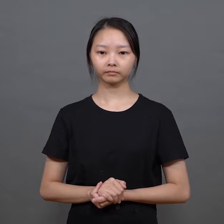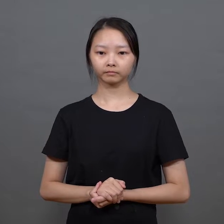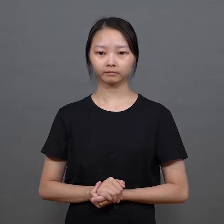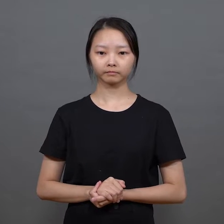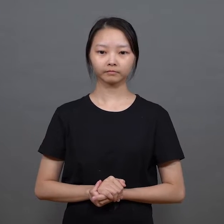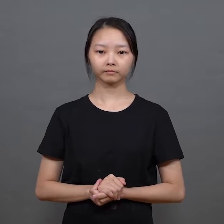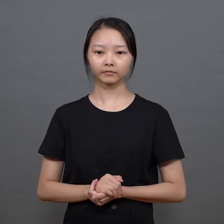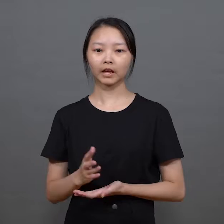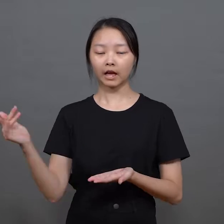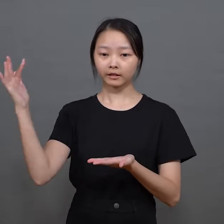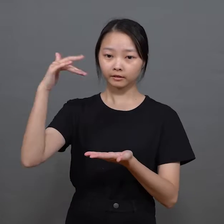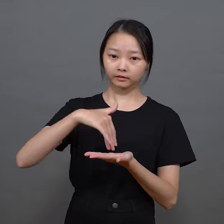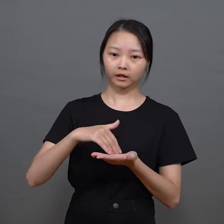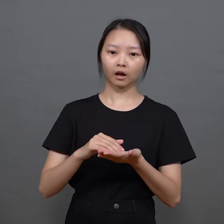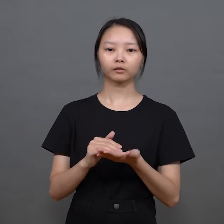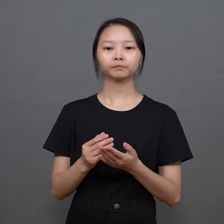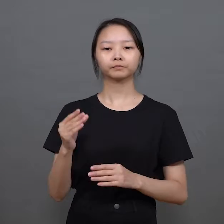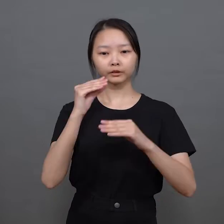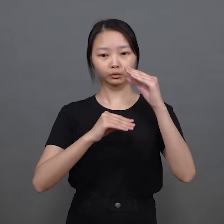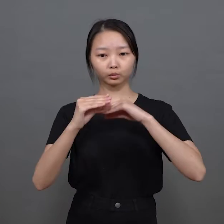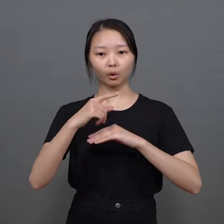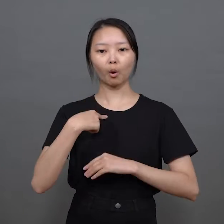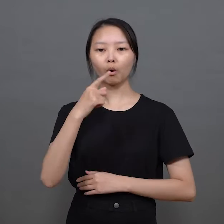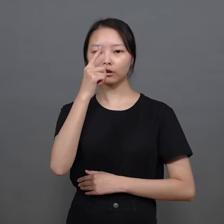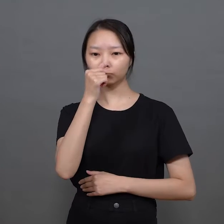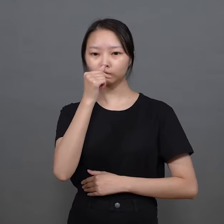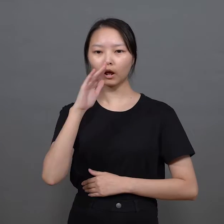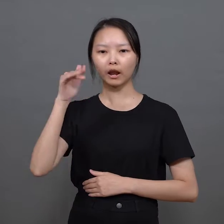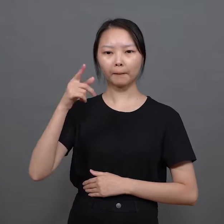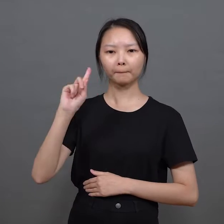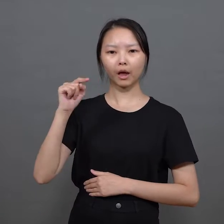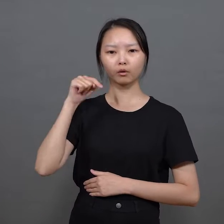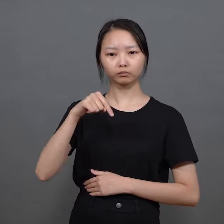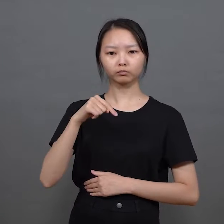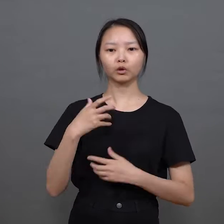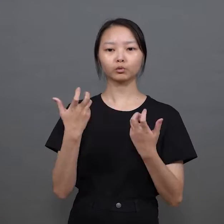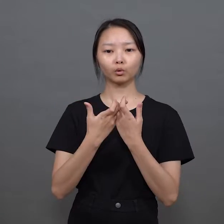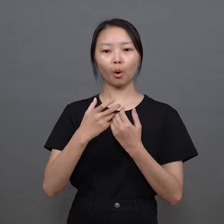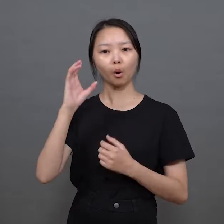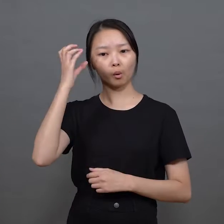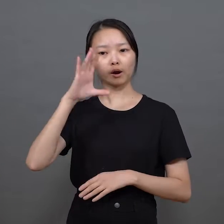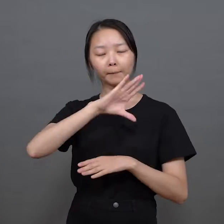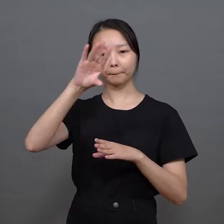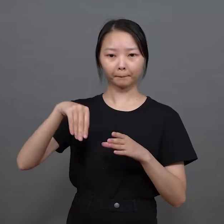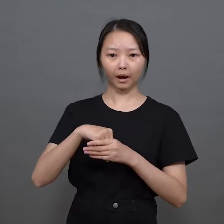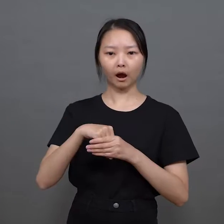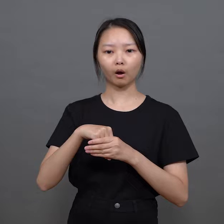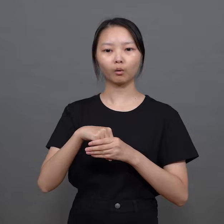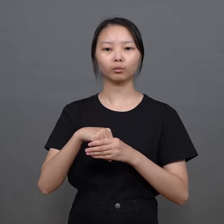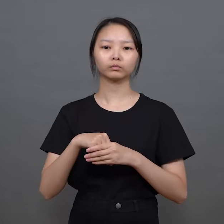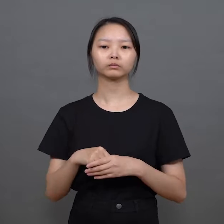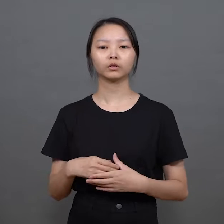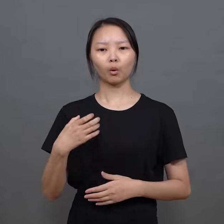Structure – I’ve always been very keenly interested in Because the structure has a logic in mathematics